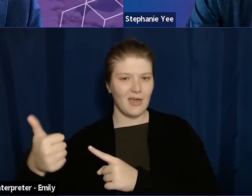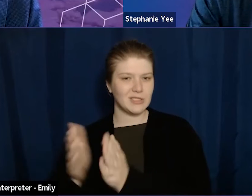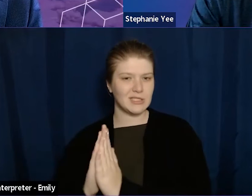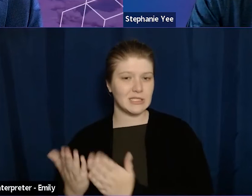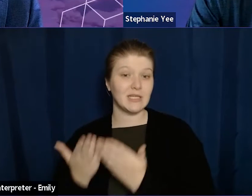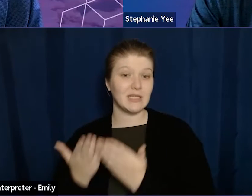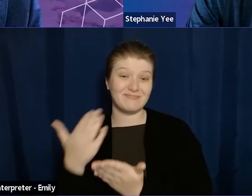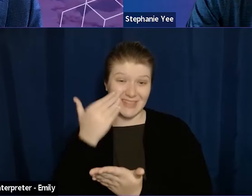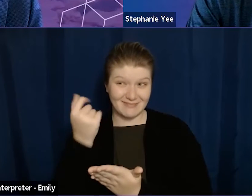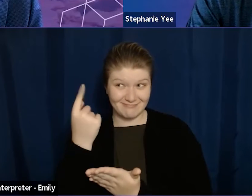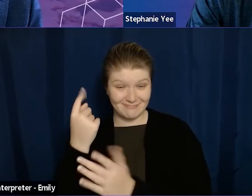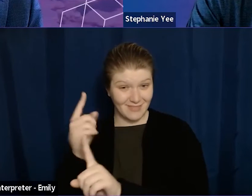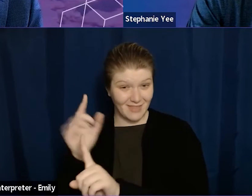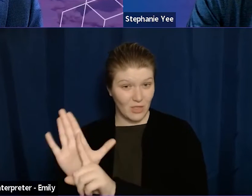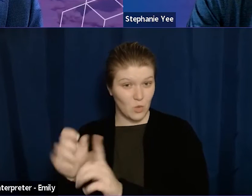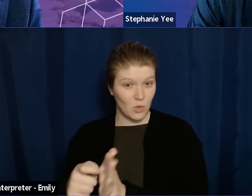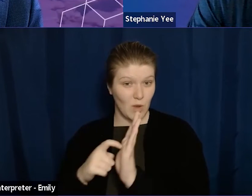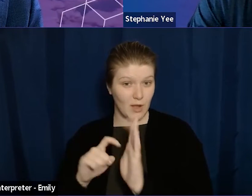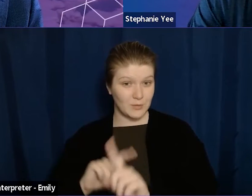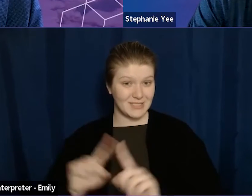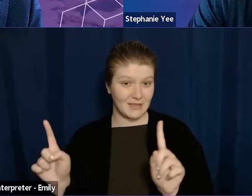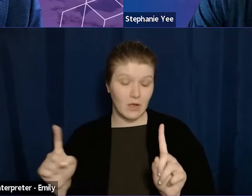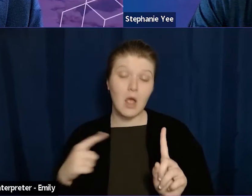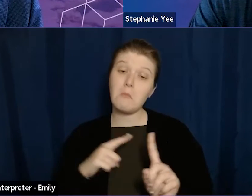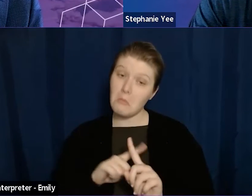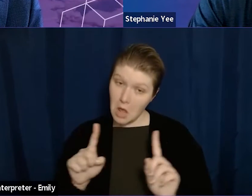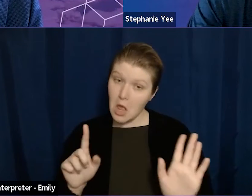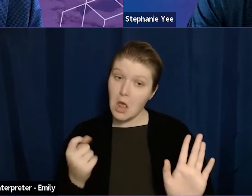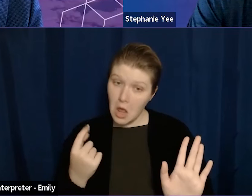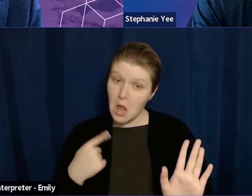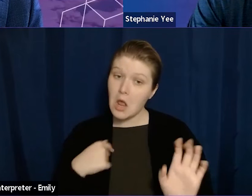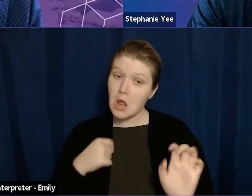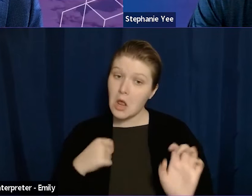So I think that would be an interesting feature to entertain, but it would be challenging to do.